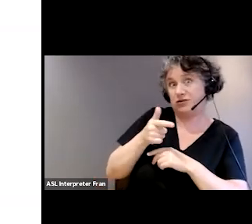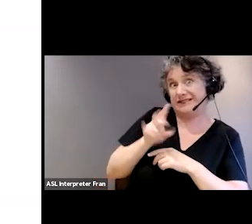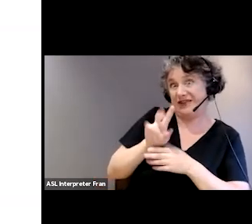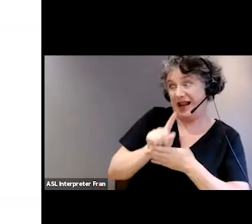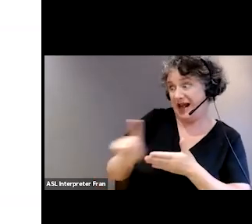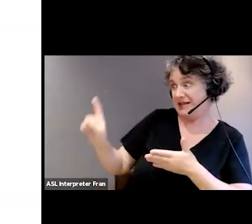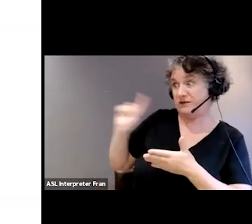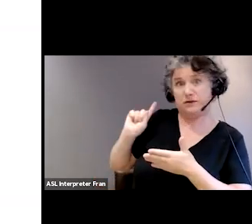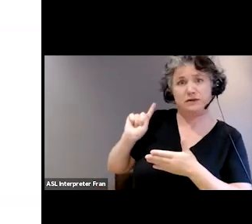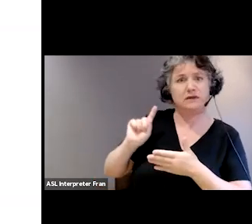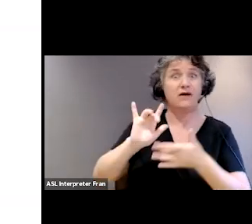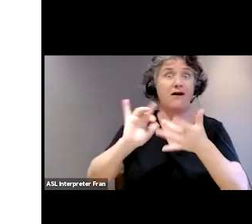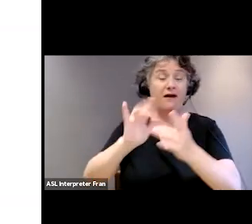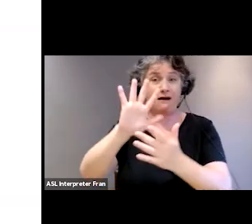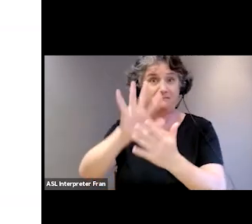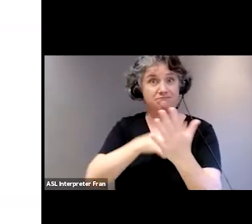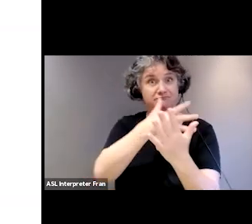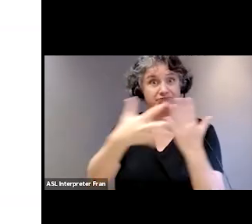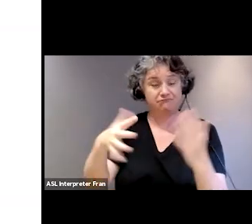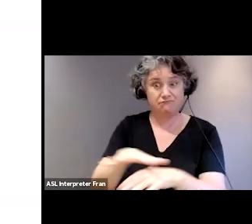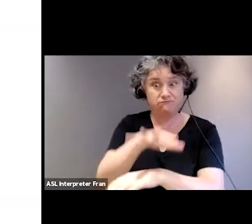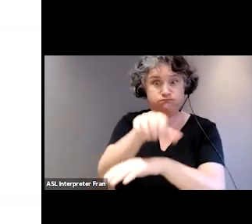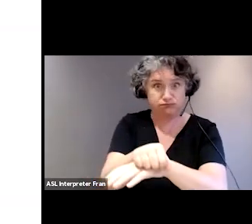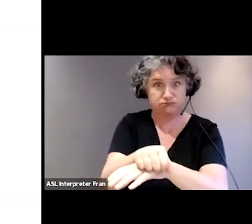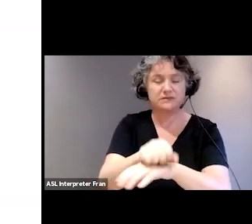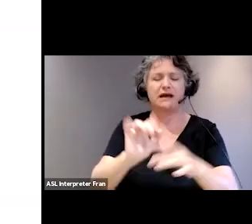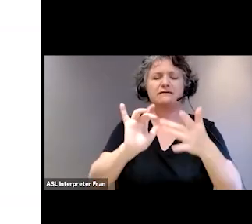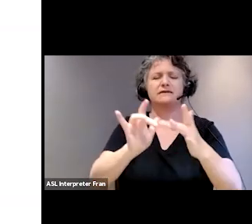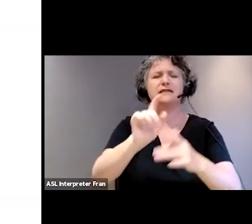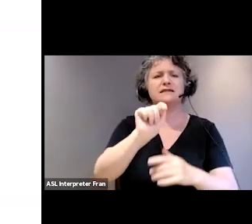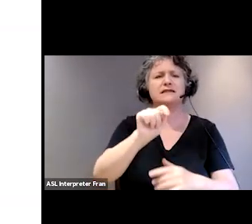for that 10 days of isolation if you are choosing to not get tested.